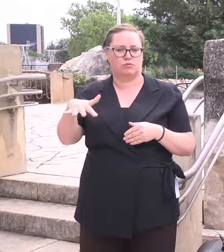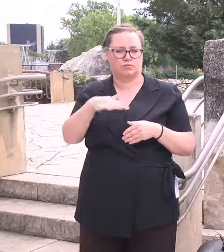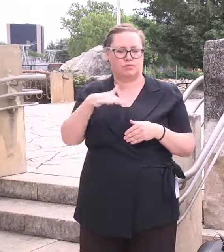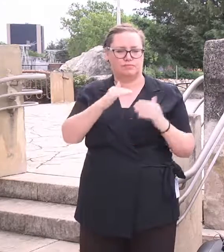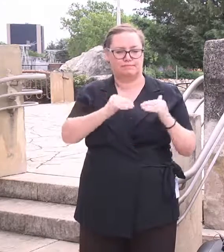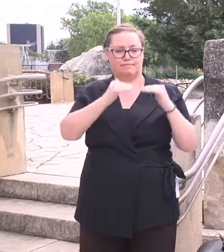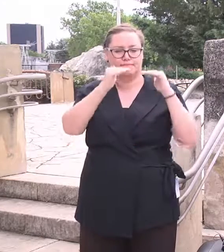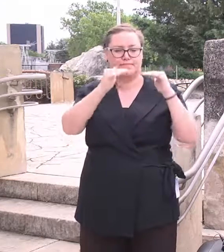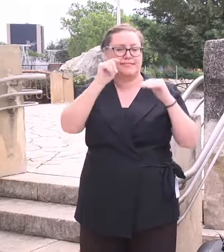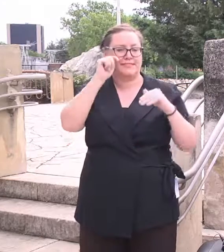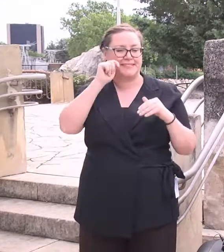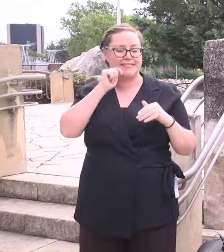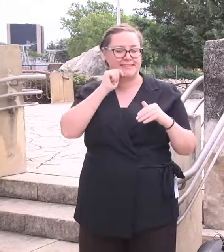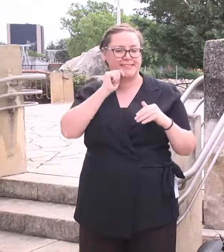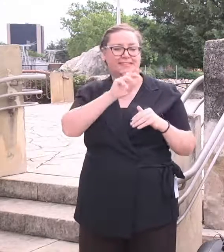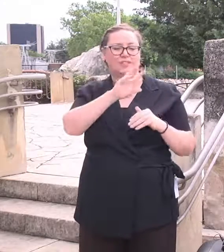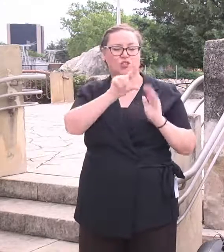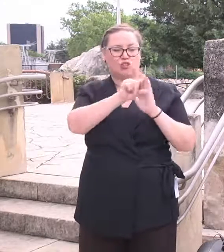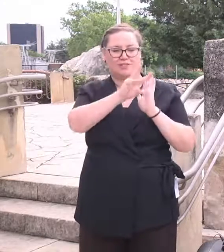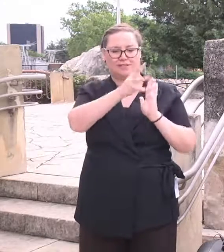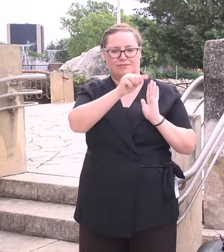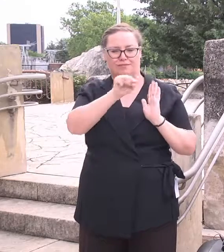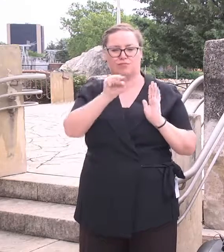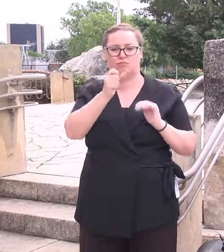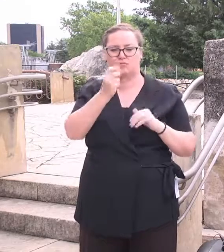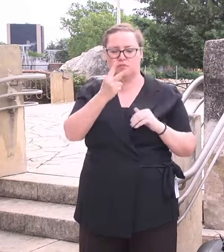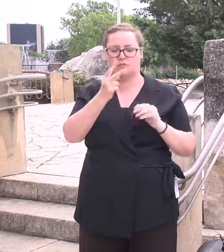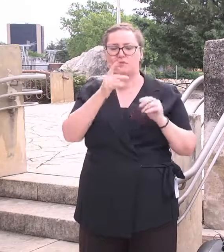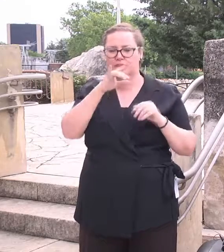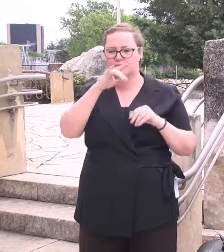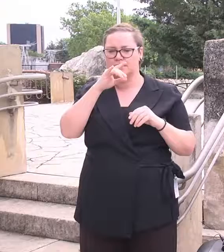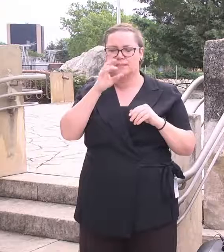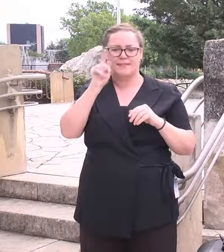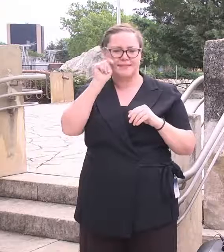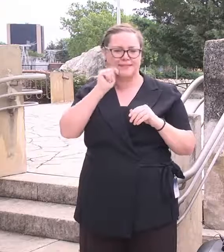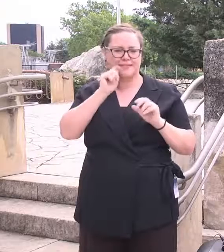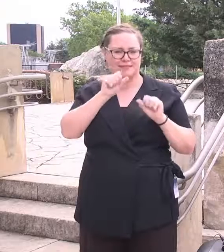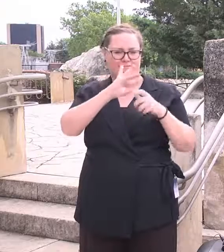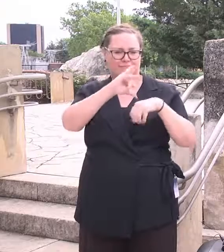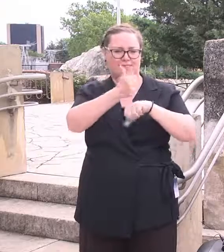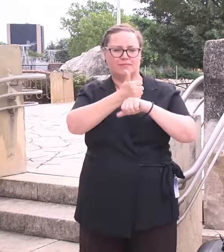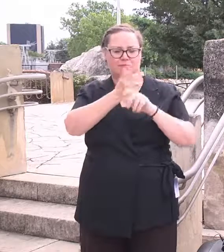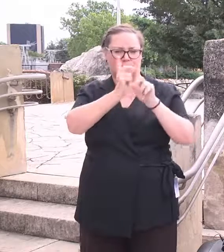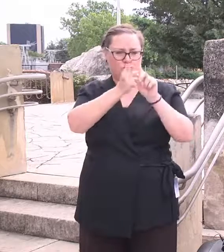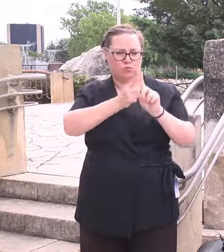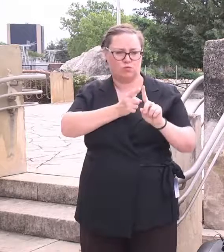through 12 lets teens set their own reading goals and lets them track them in a customizable Journal